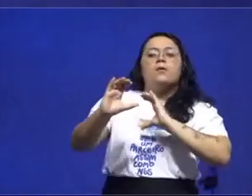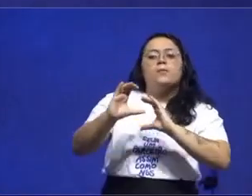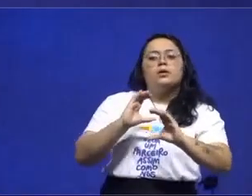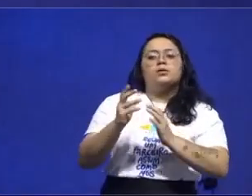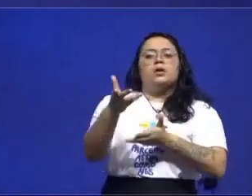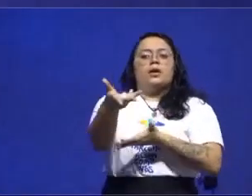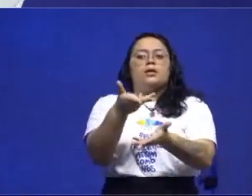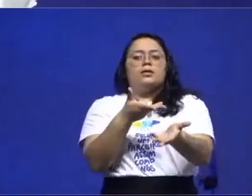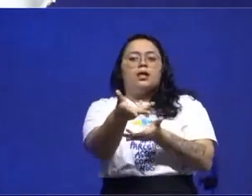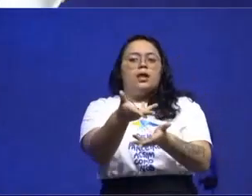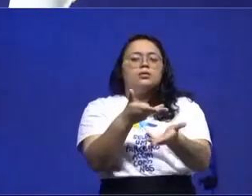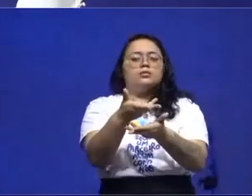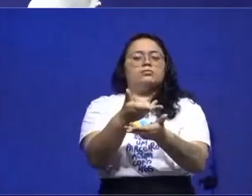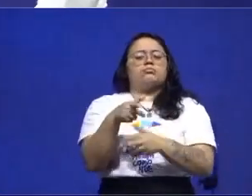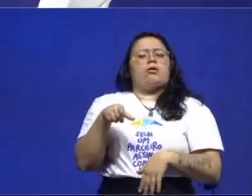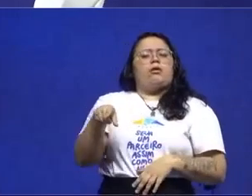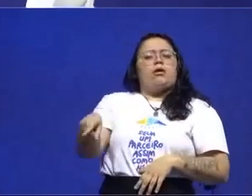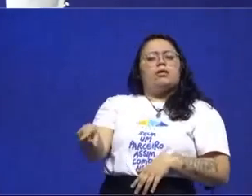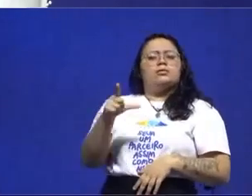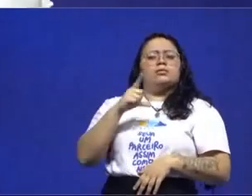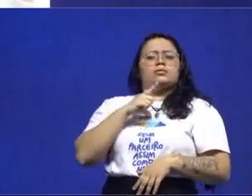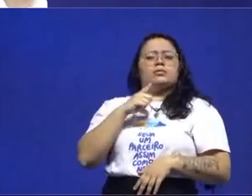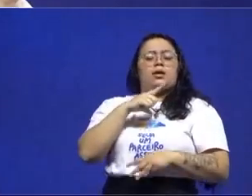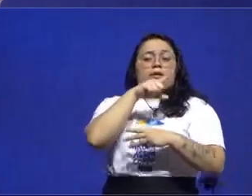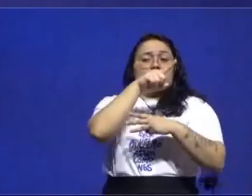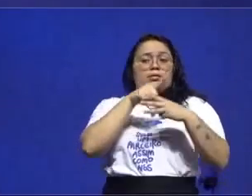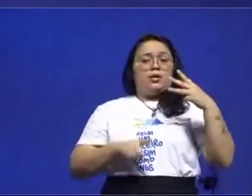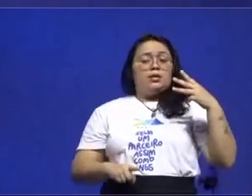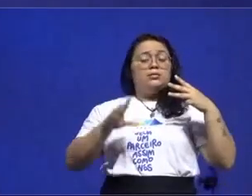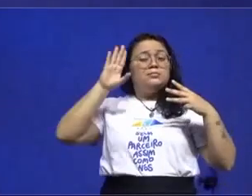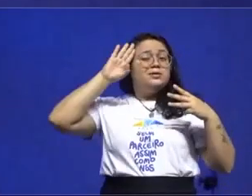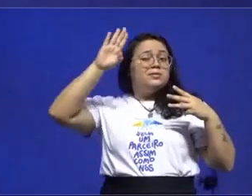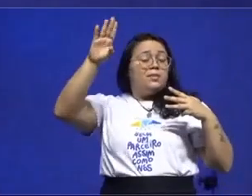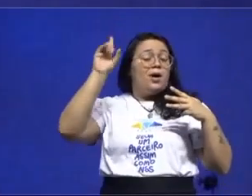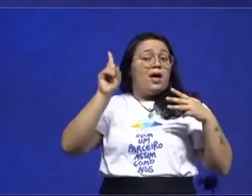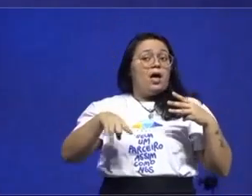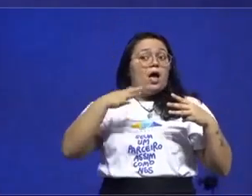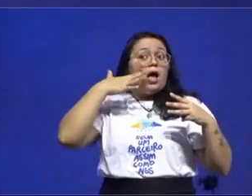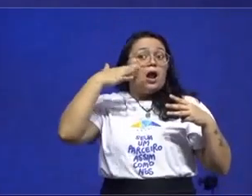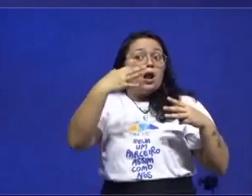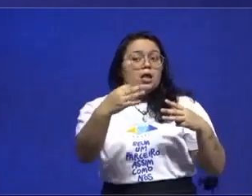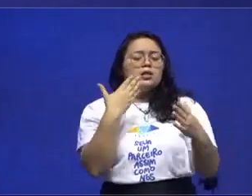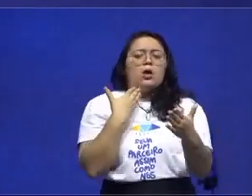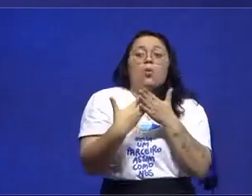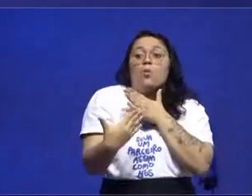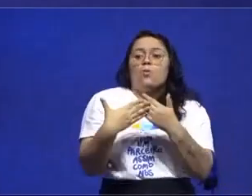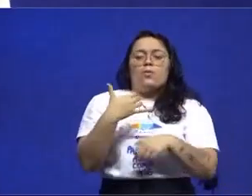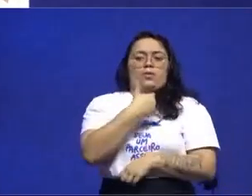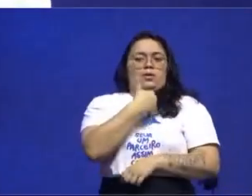these three points are warning features at any age for For example, a child under